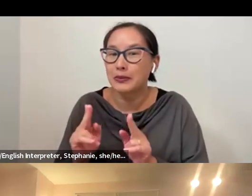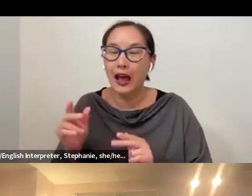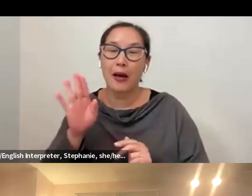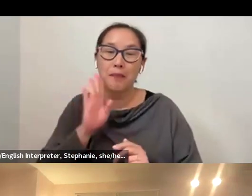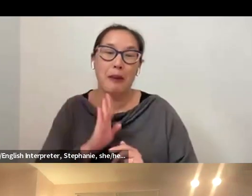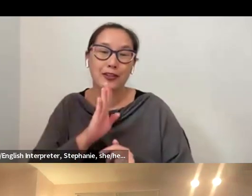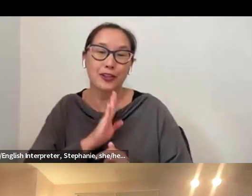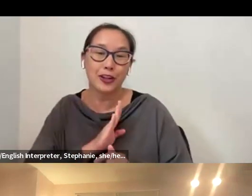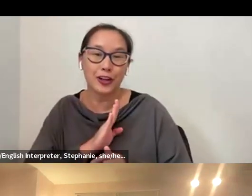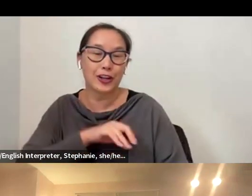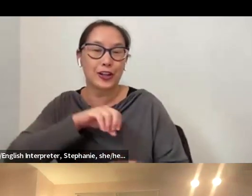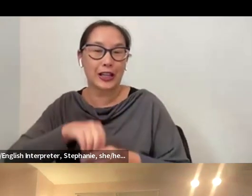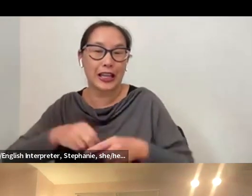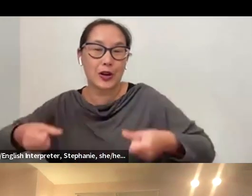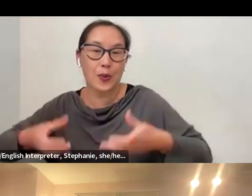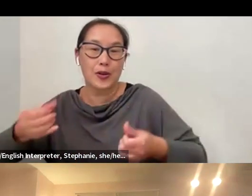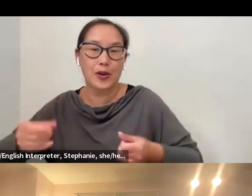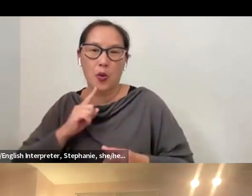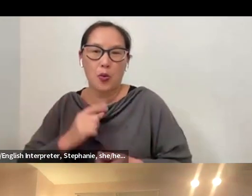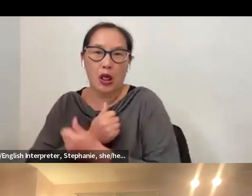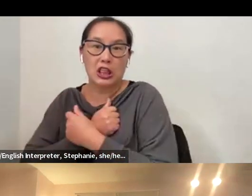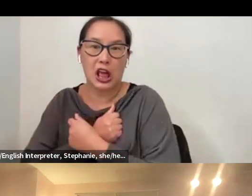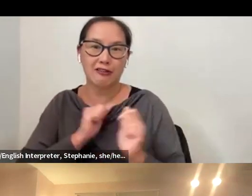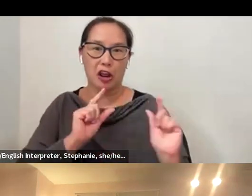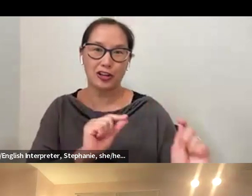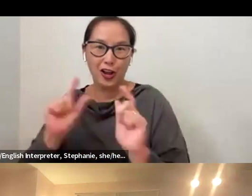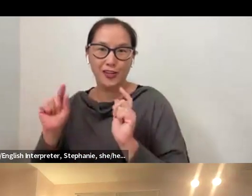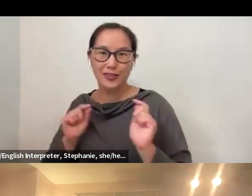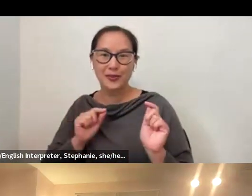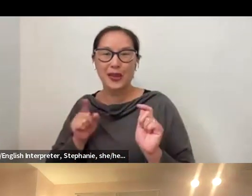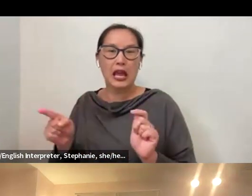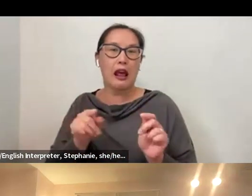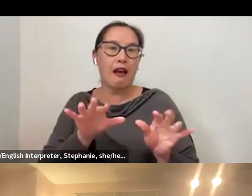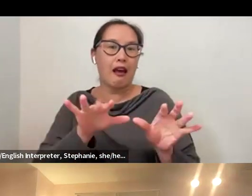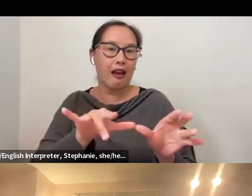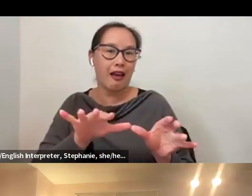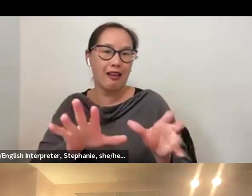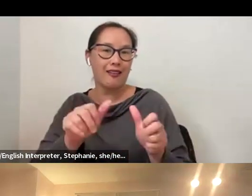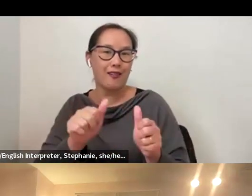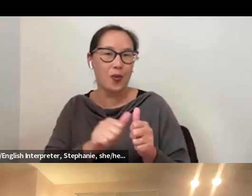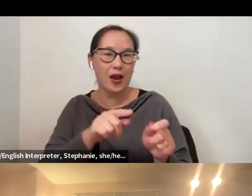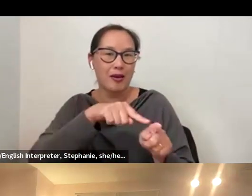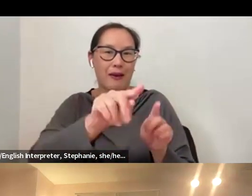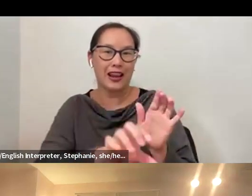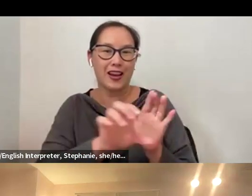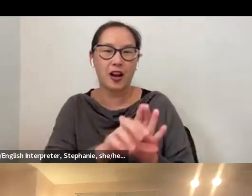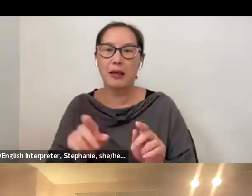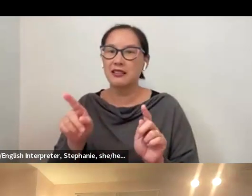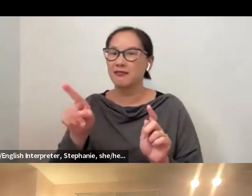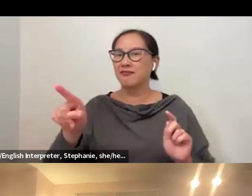who was really into gossiping and flirted with the main character. And I was like, yes, yes, more of this please.